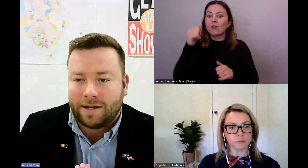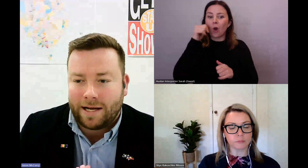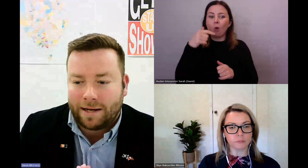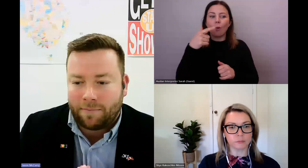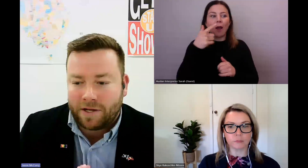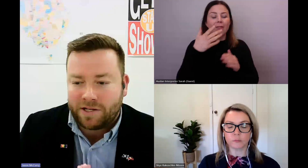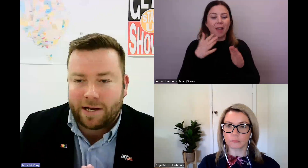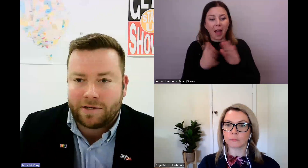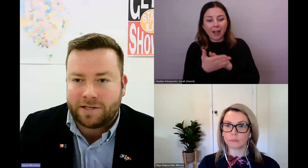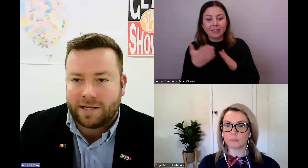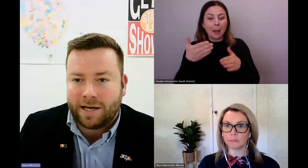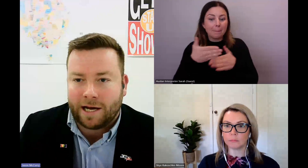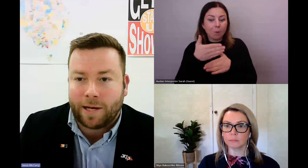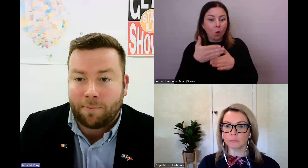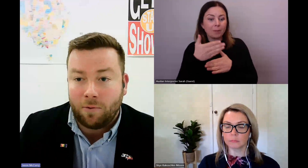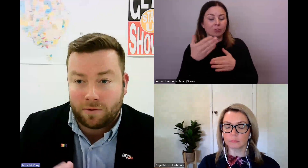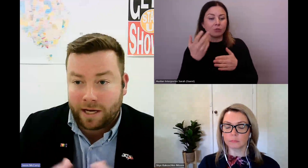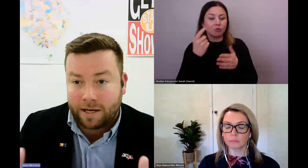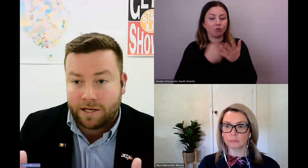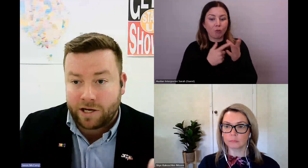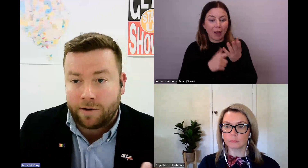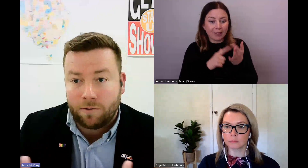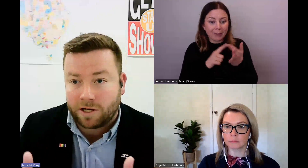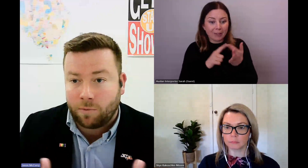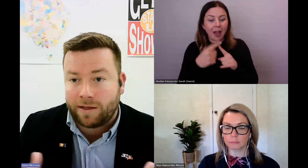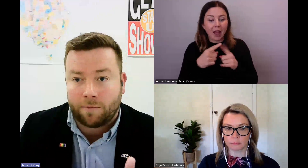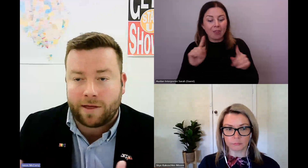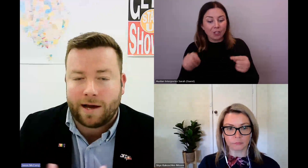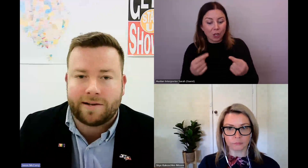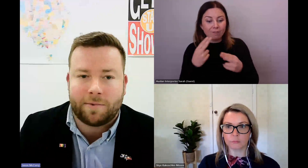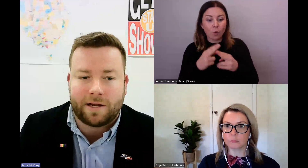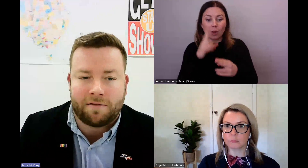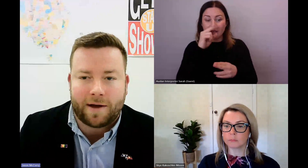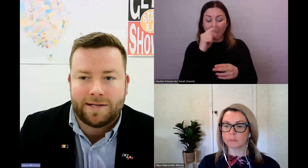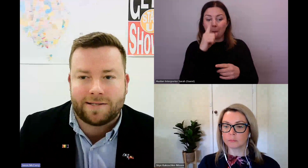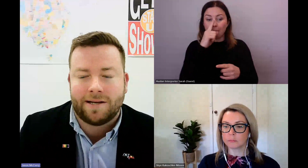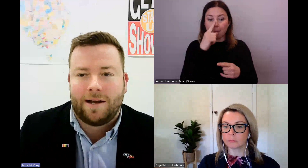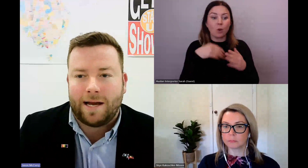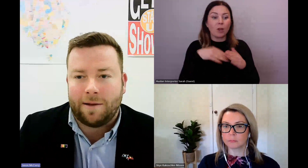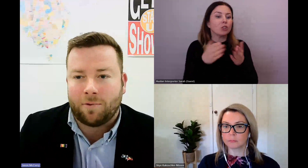and the challenges that young people in general, so with and without disability, face in